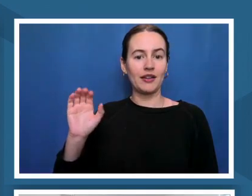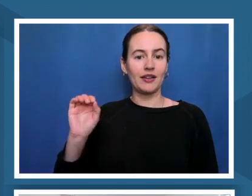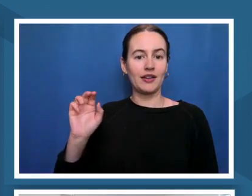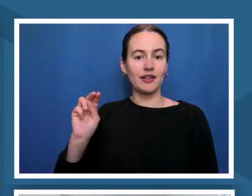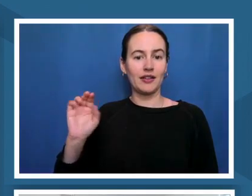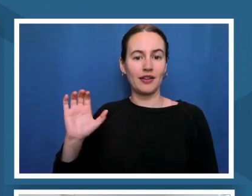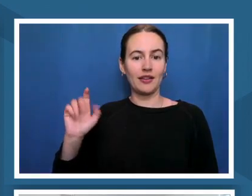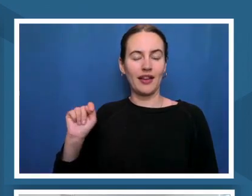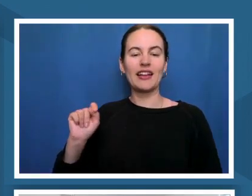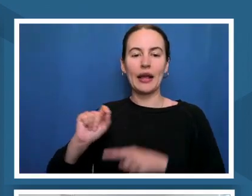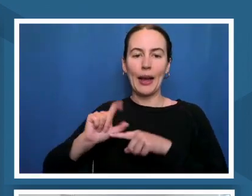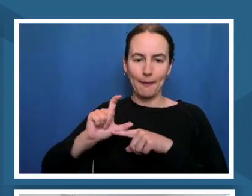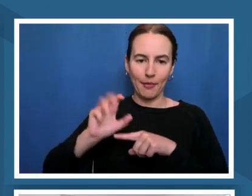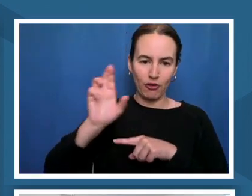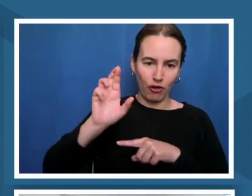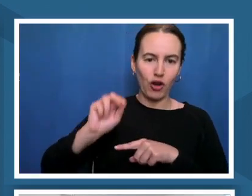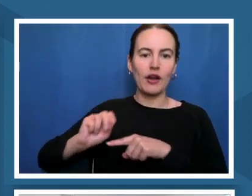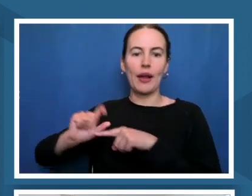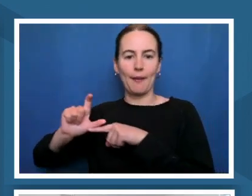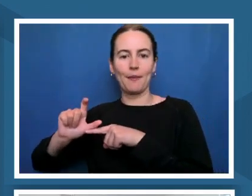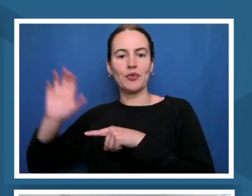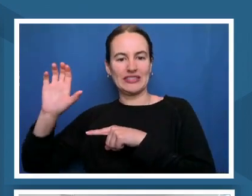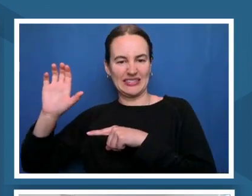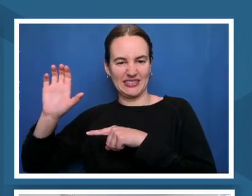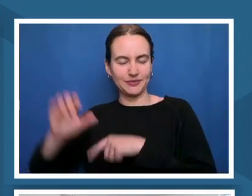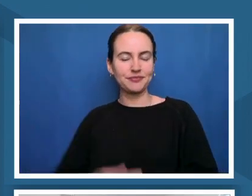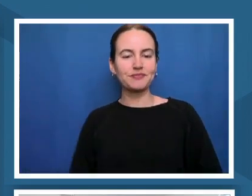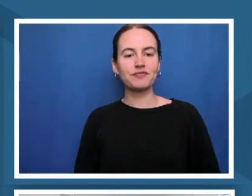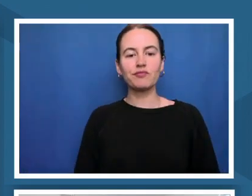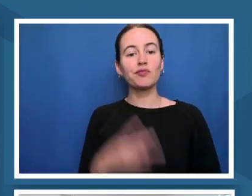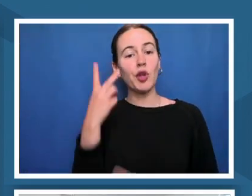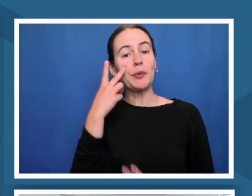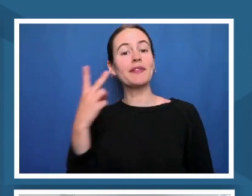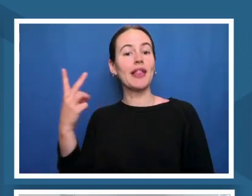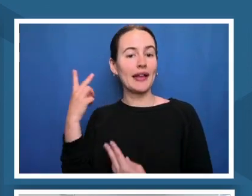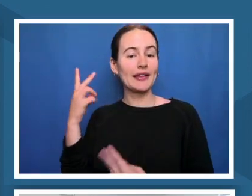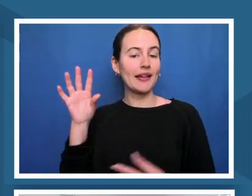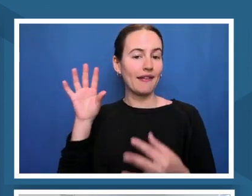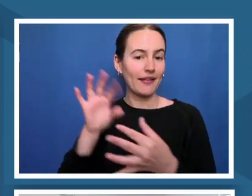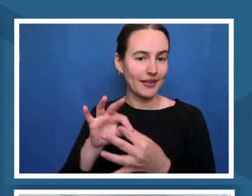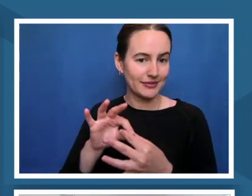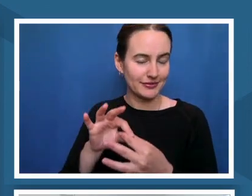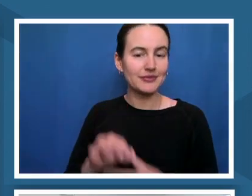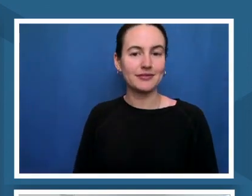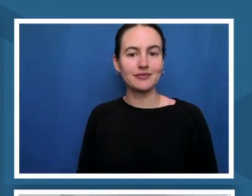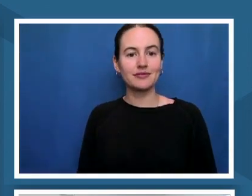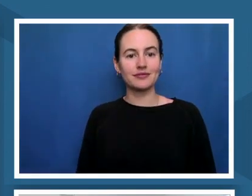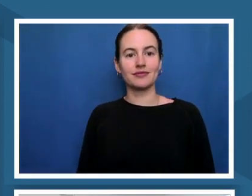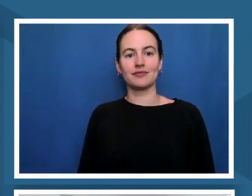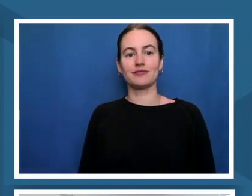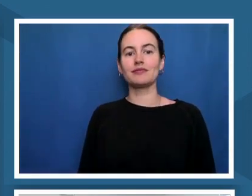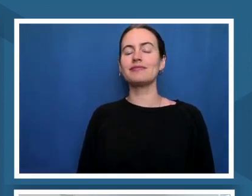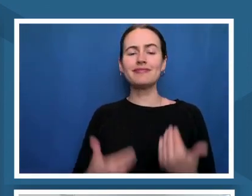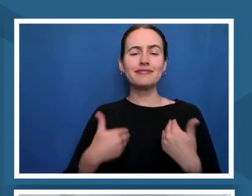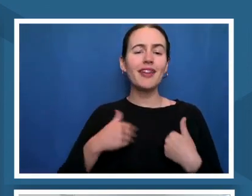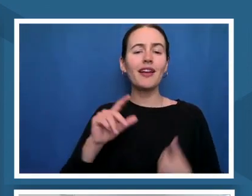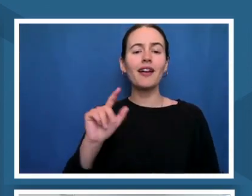capital c reflect connect well you will learn